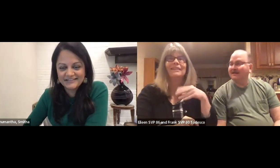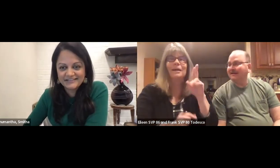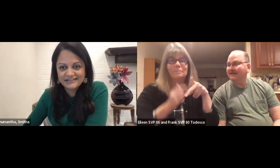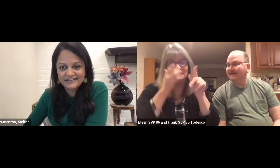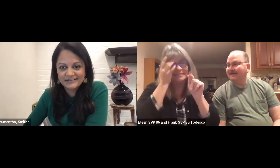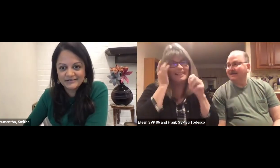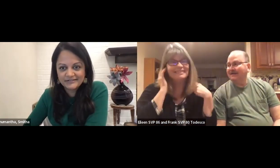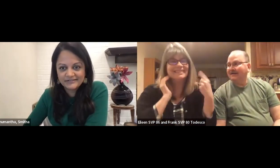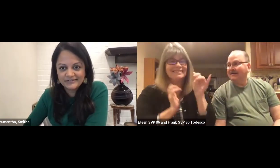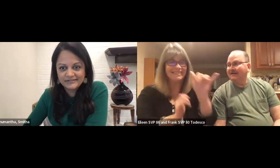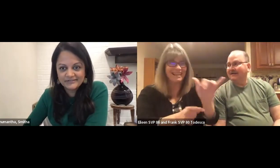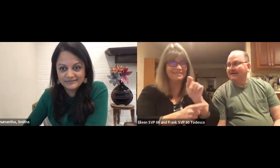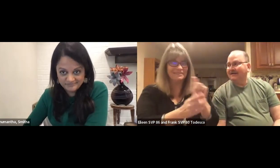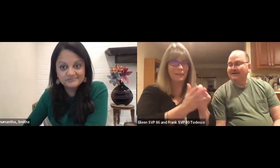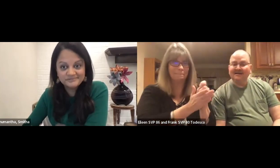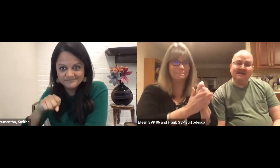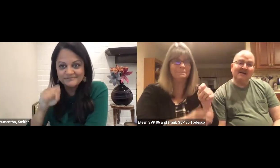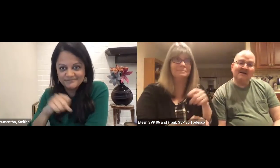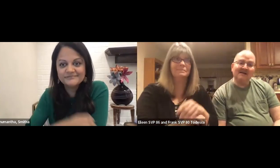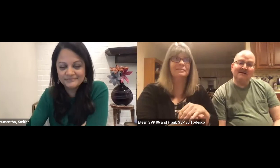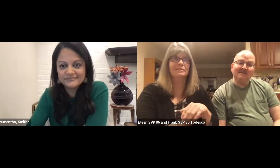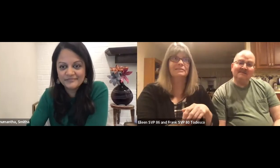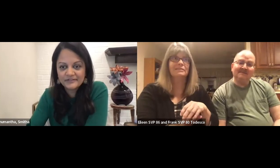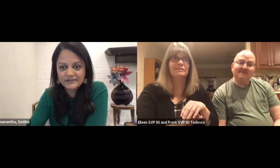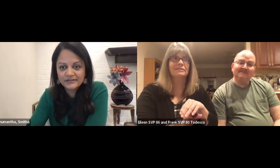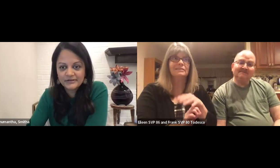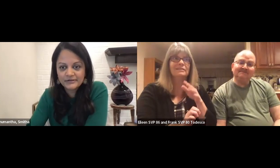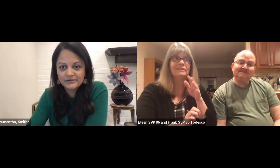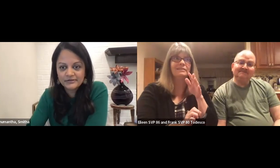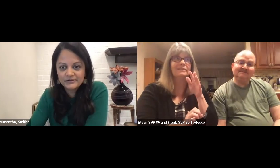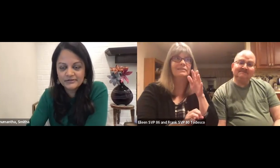so during that time...